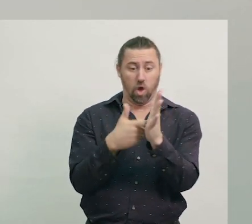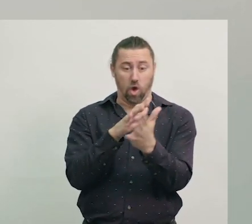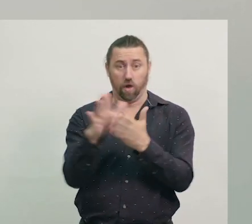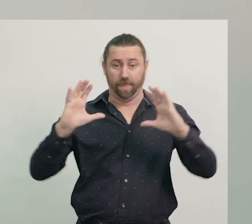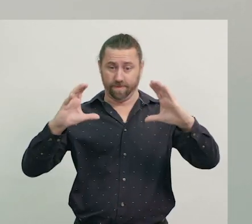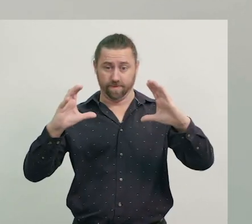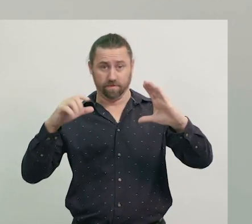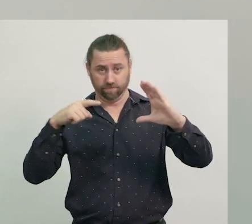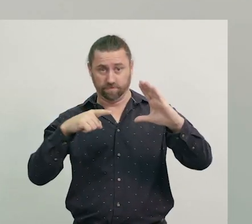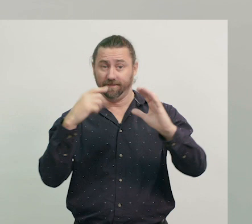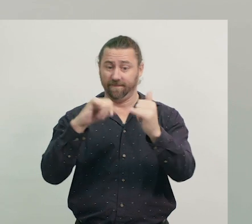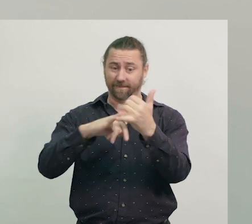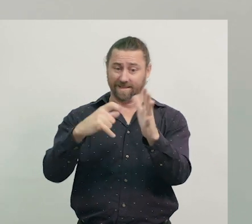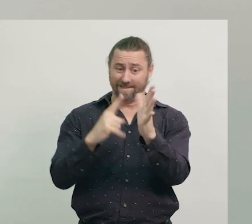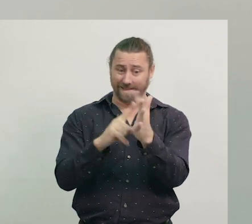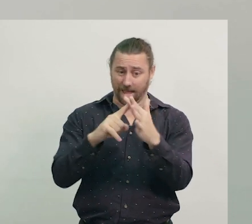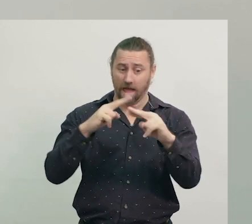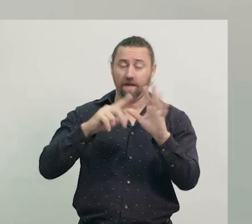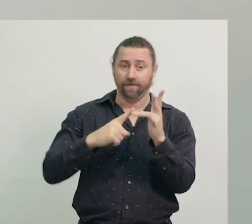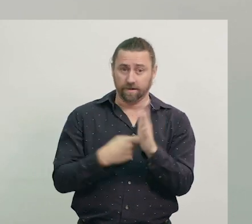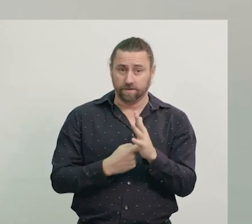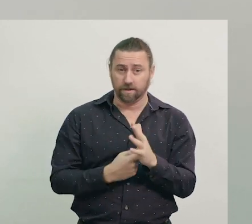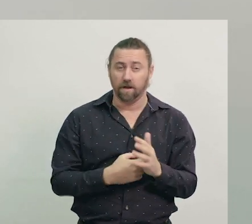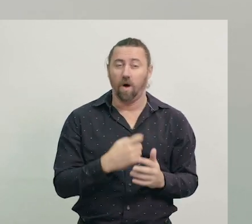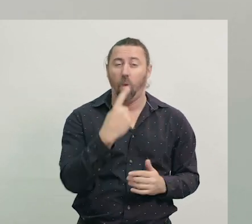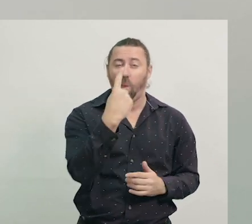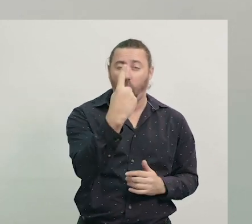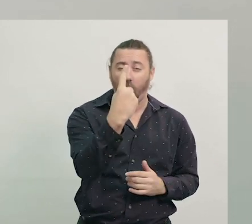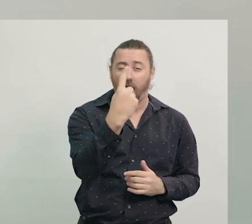It was made using a scale factor of 1/40 millionth.